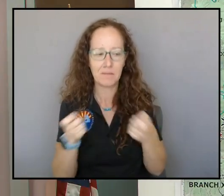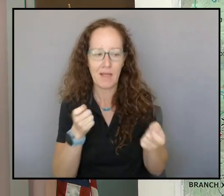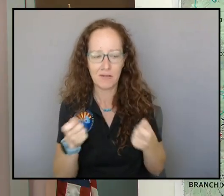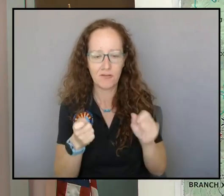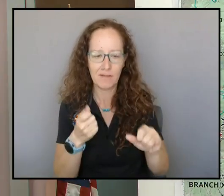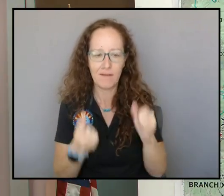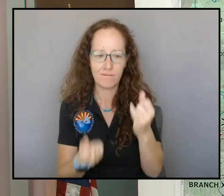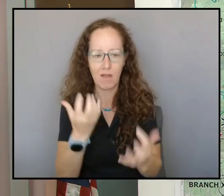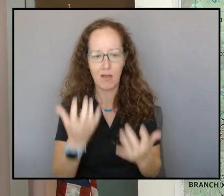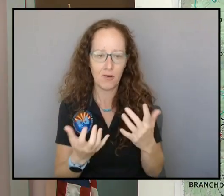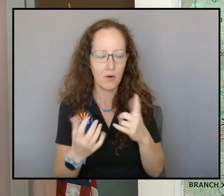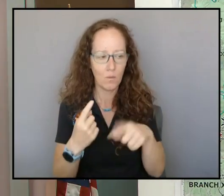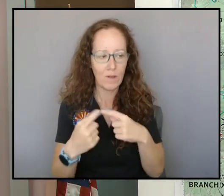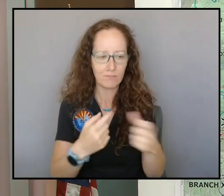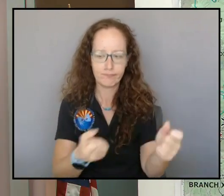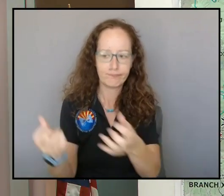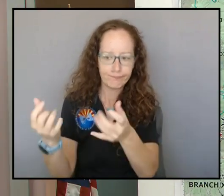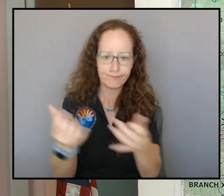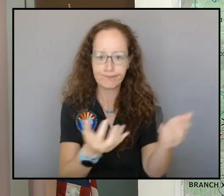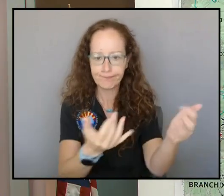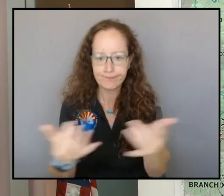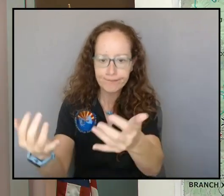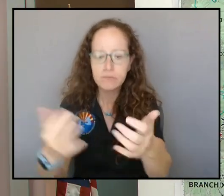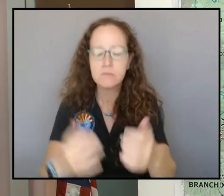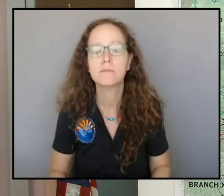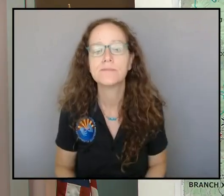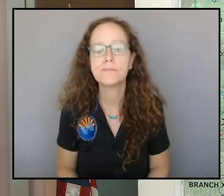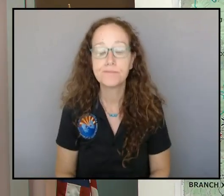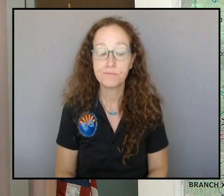they've got a good plan. They've started executing that